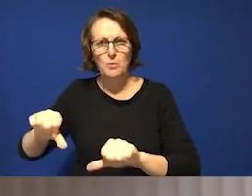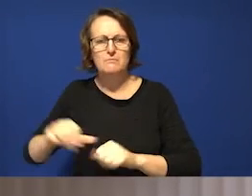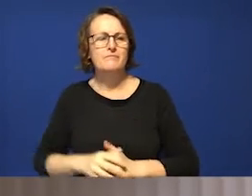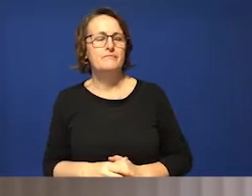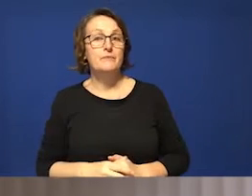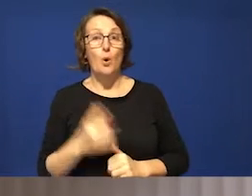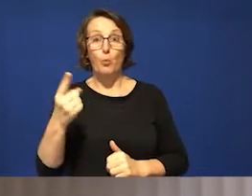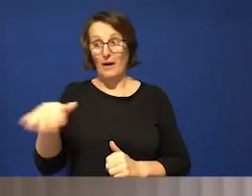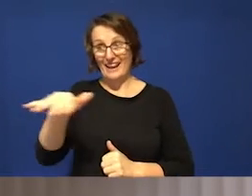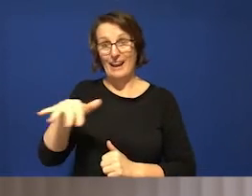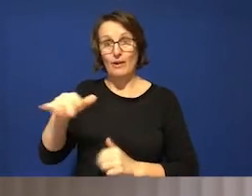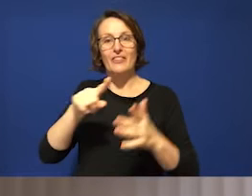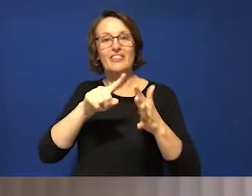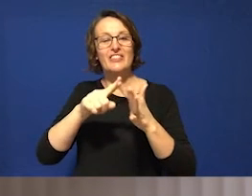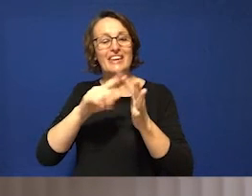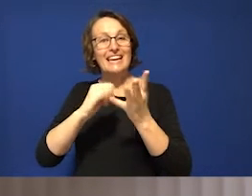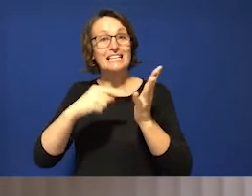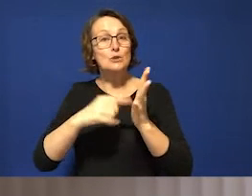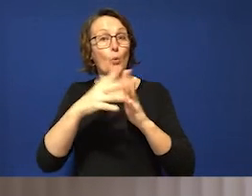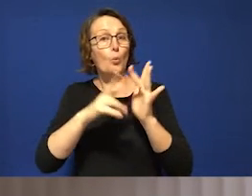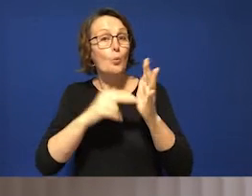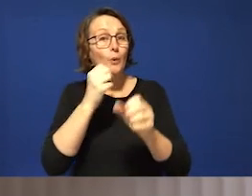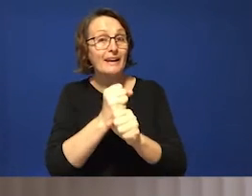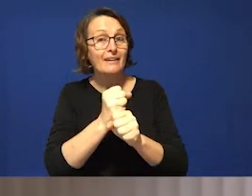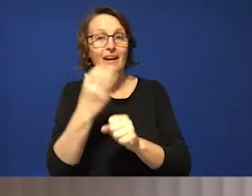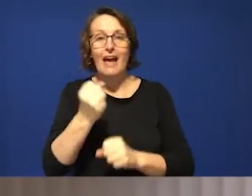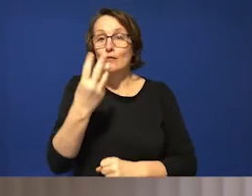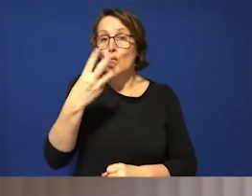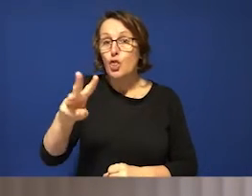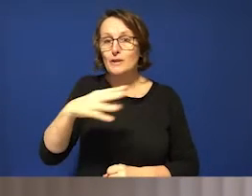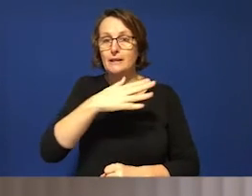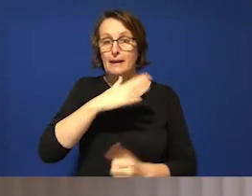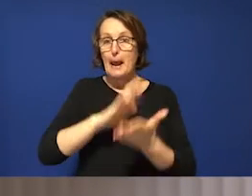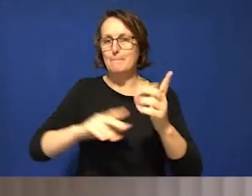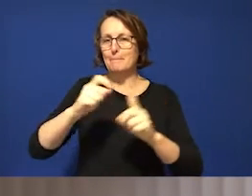We had one area of the building, the East wing, we had about 30 odd members accommodated there.